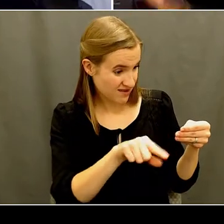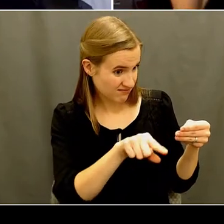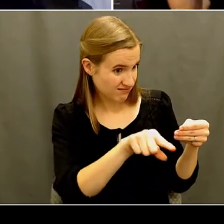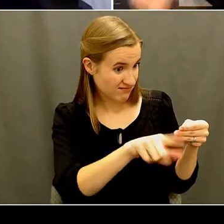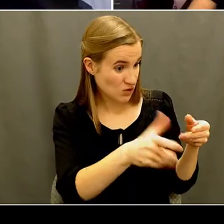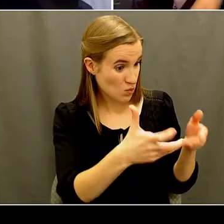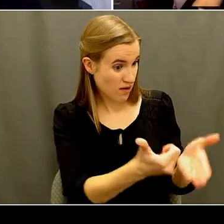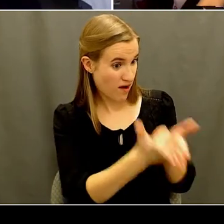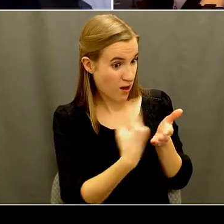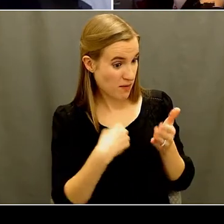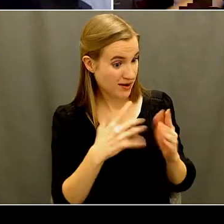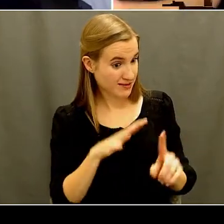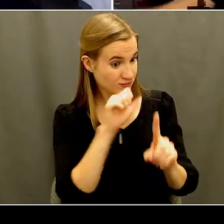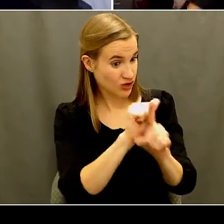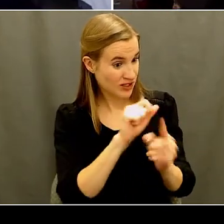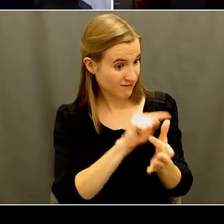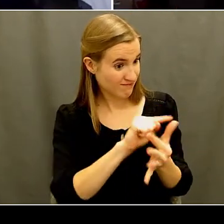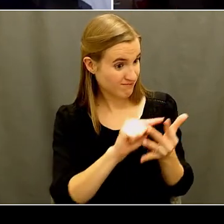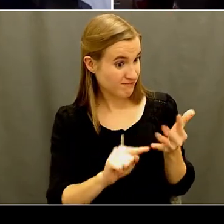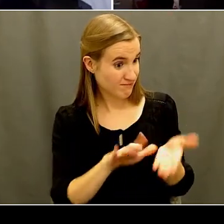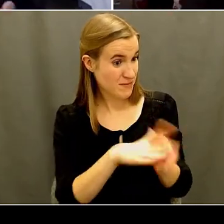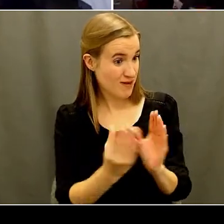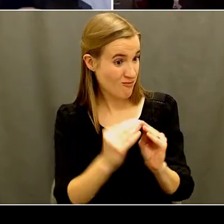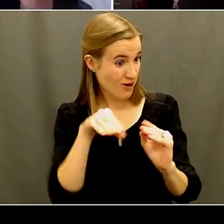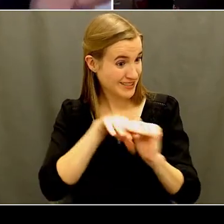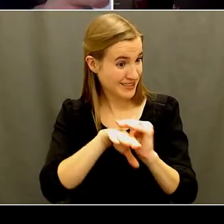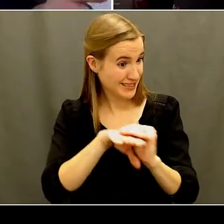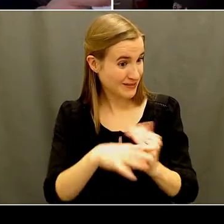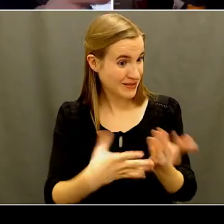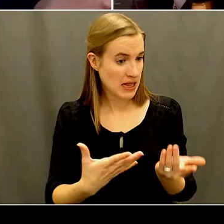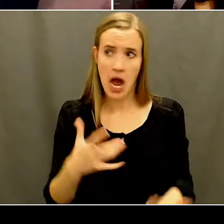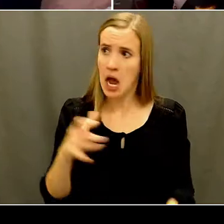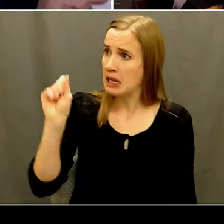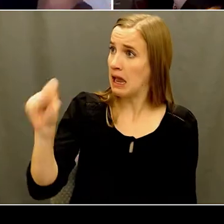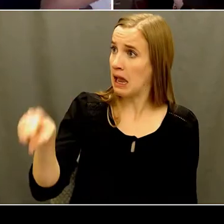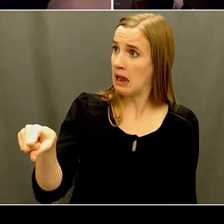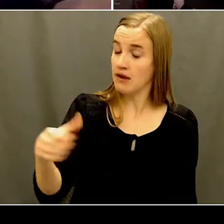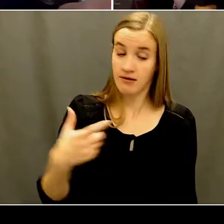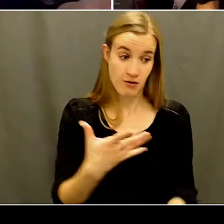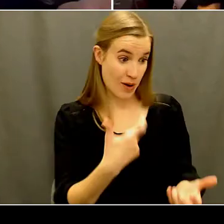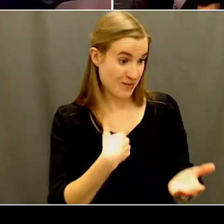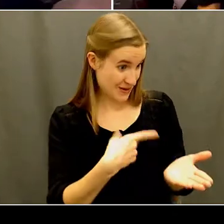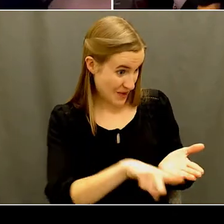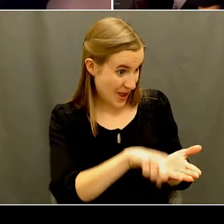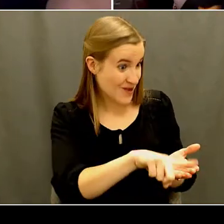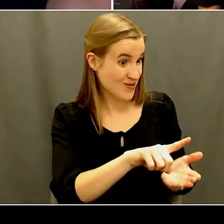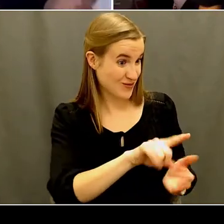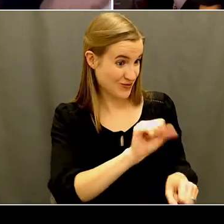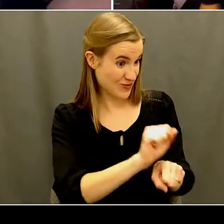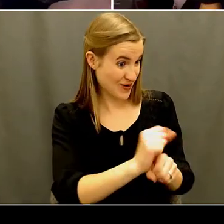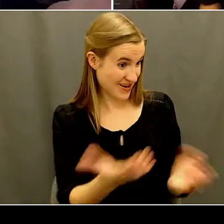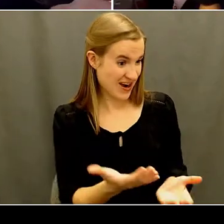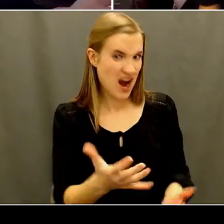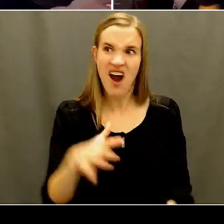Fanisee: Even better. Why not? Maria: And so he gave me this job that was only supposed to last for the